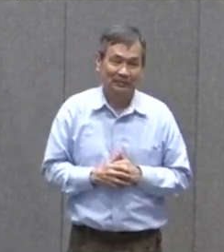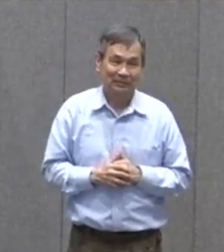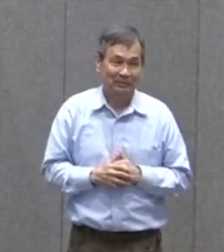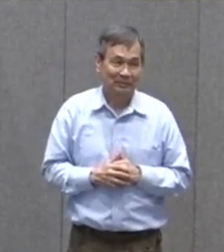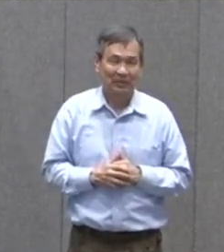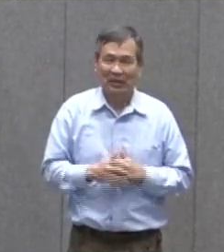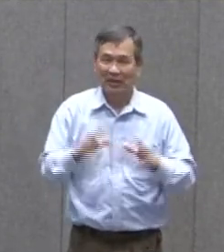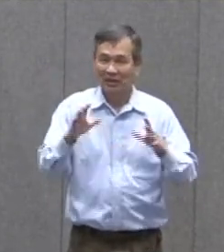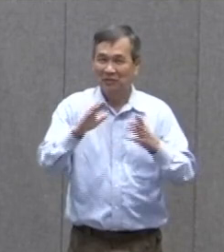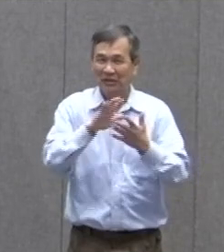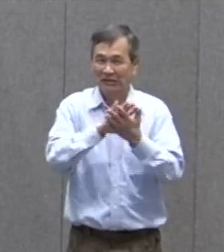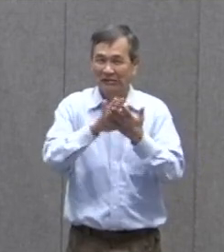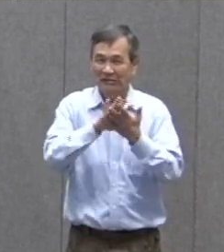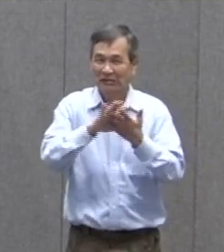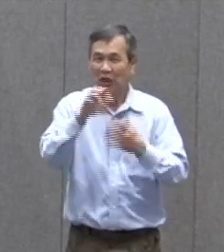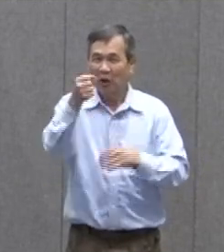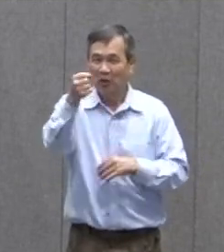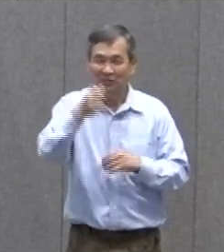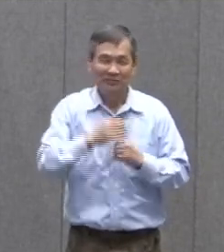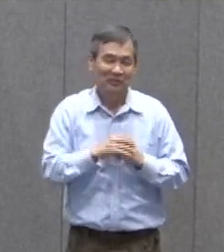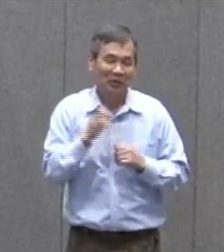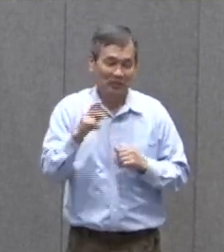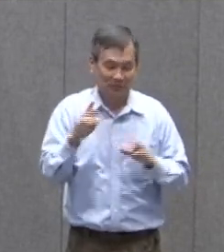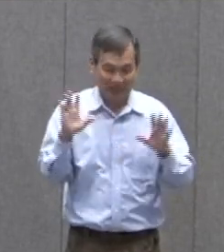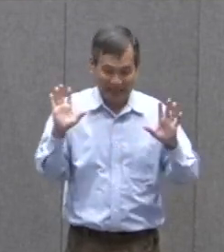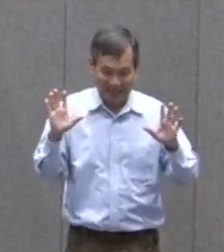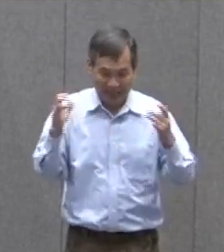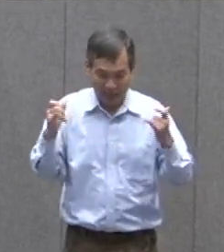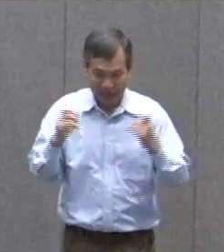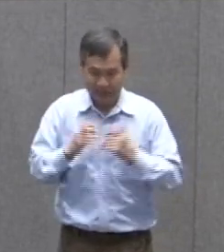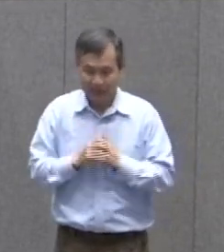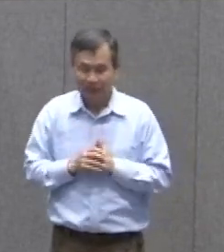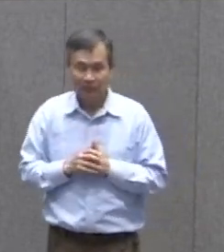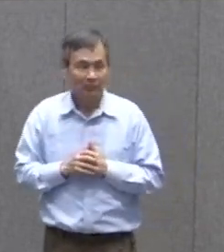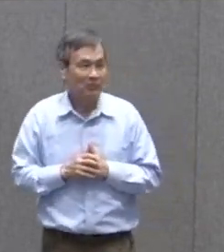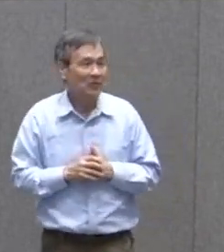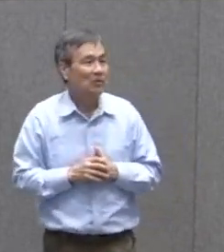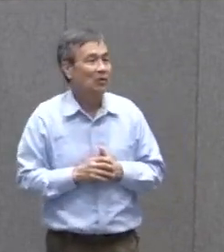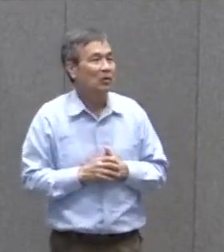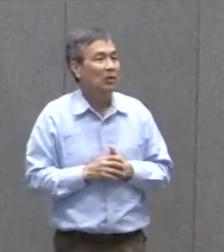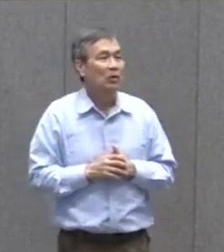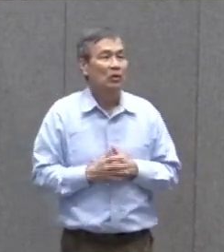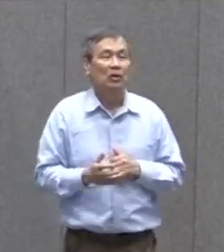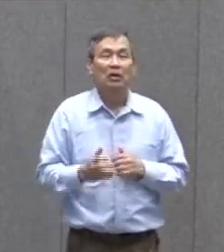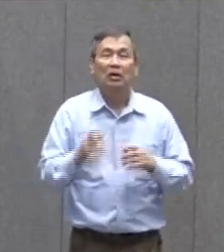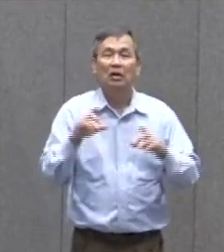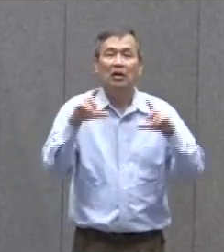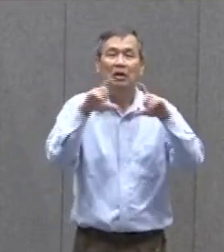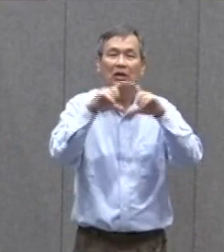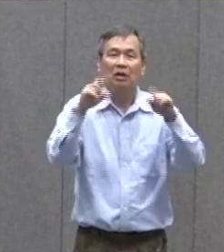Let me fix that so you can hear me. So now I need two cards and I'm thinking,